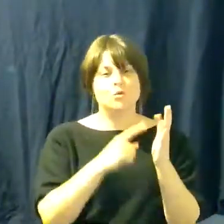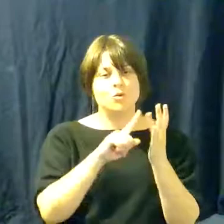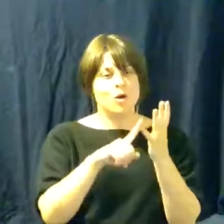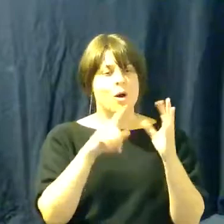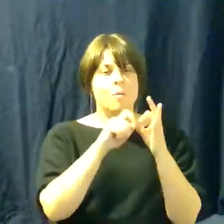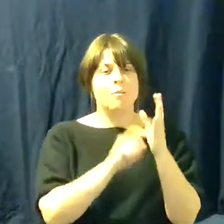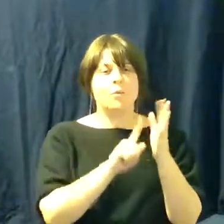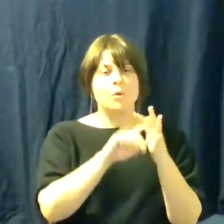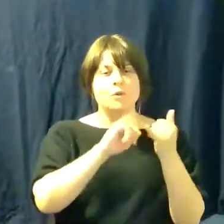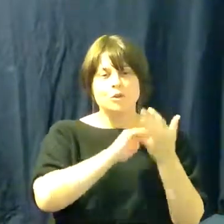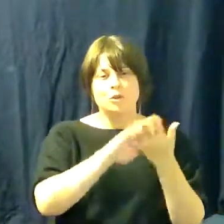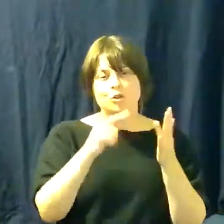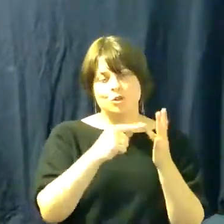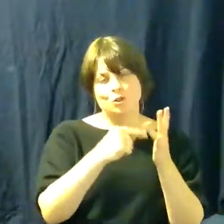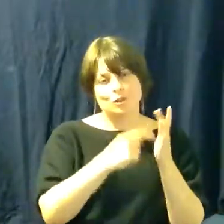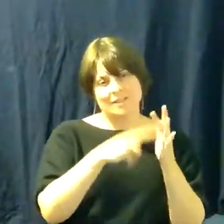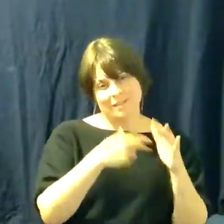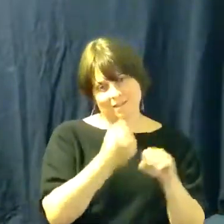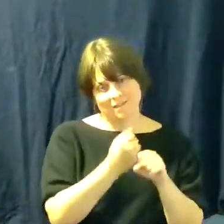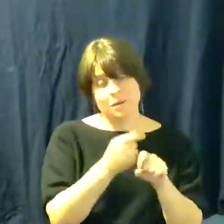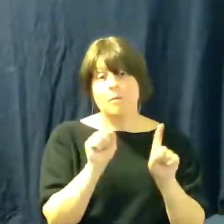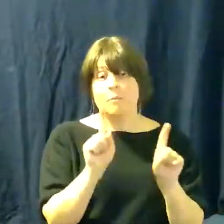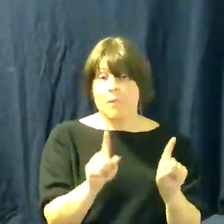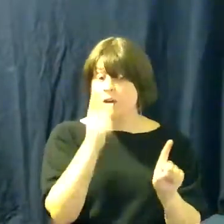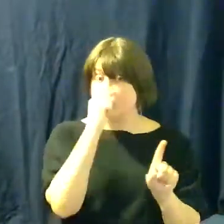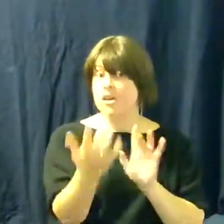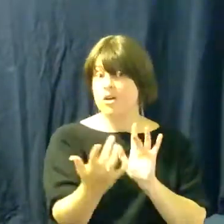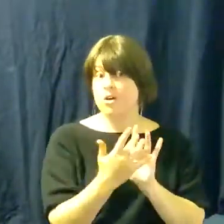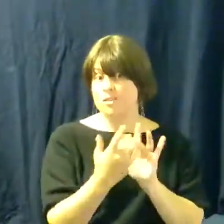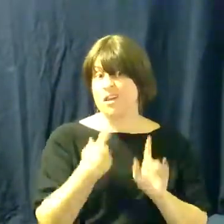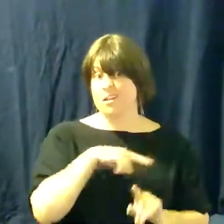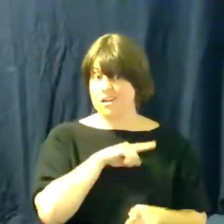you to check that things are going okay, there's no issues, trouble shoot